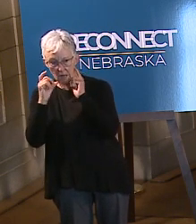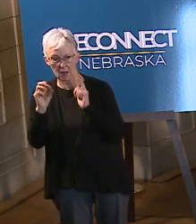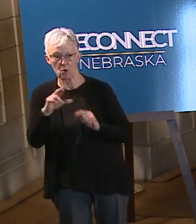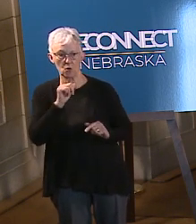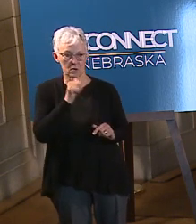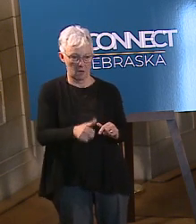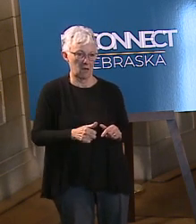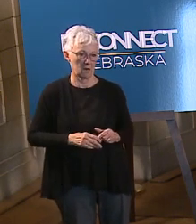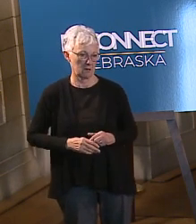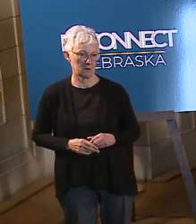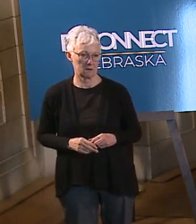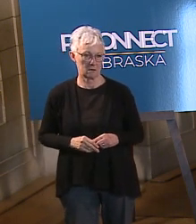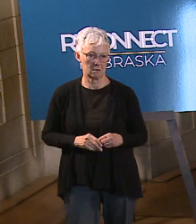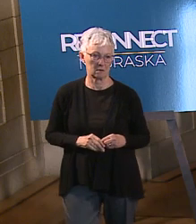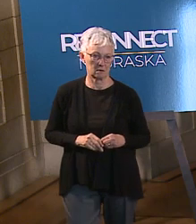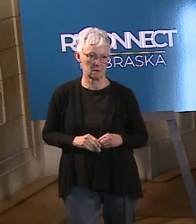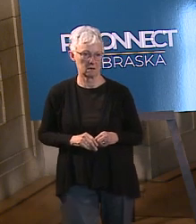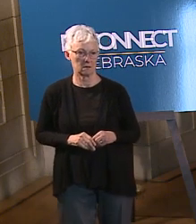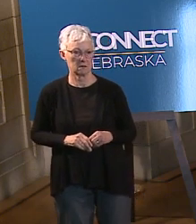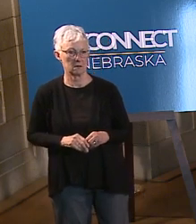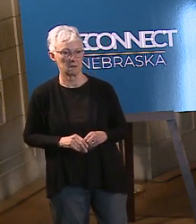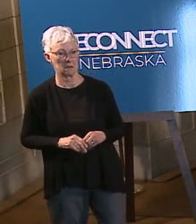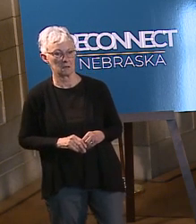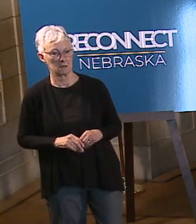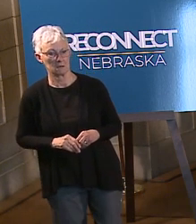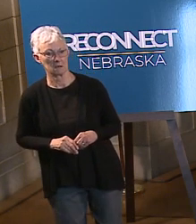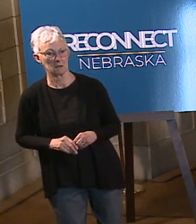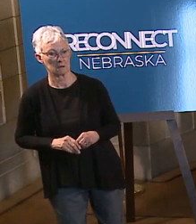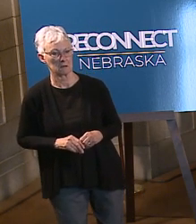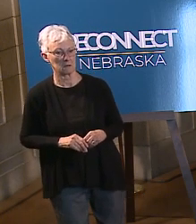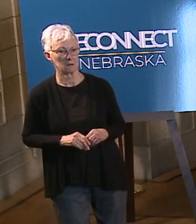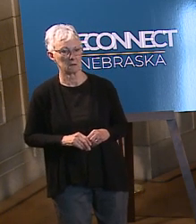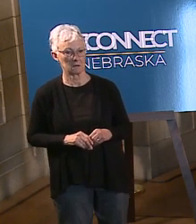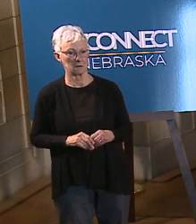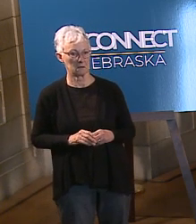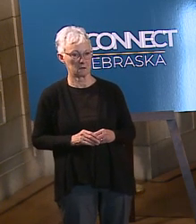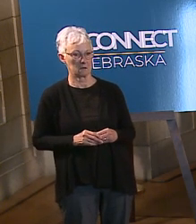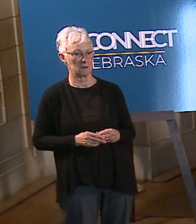DIFFERENCE FOR THE INDIVIDUAL BUT A PERSONAL CHOICE WITH REGARD TO WEARING THE MASK GOING FORWARD.